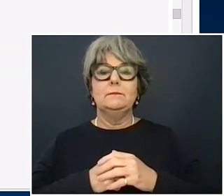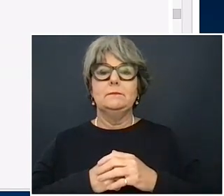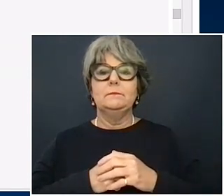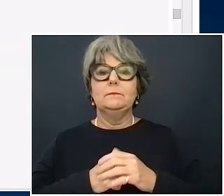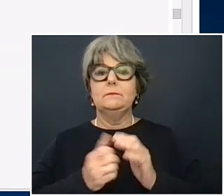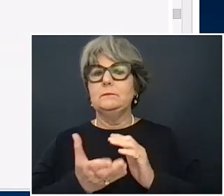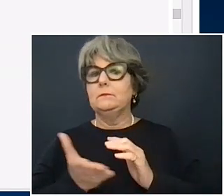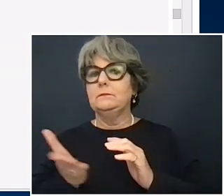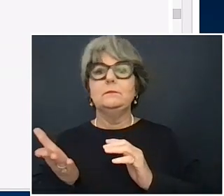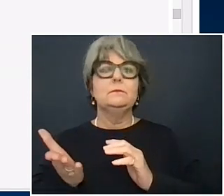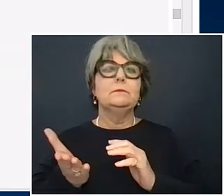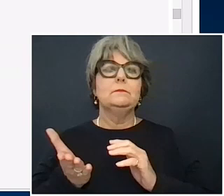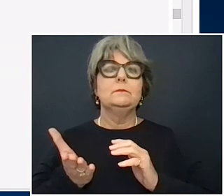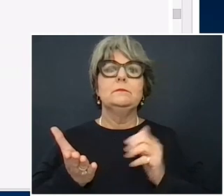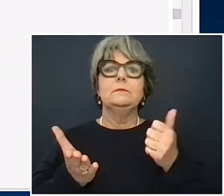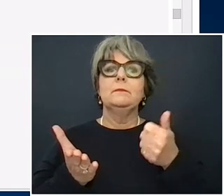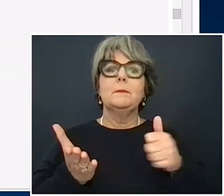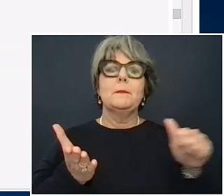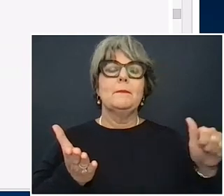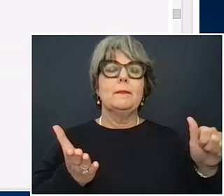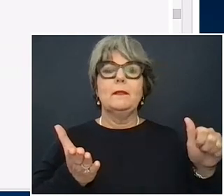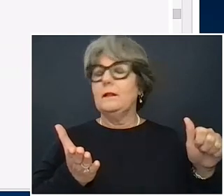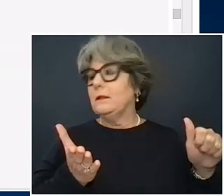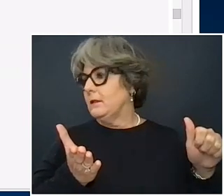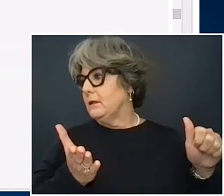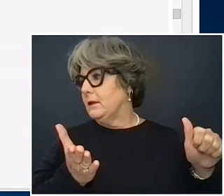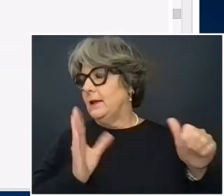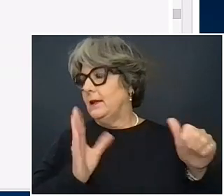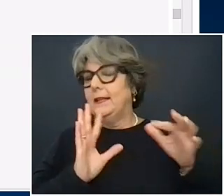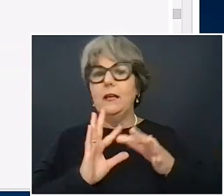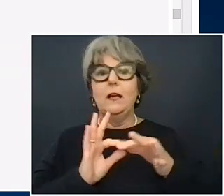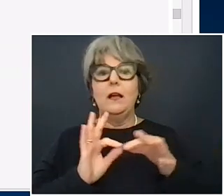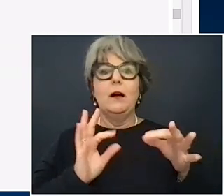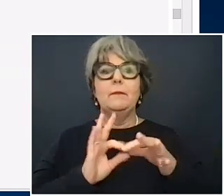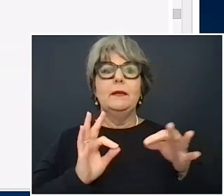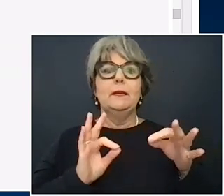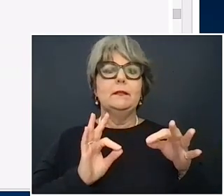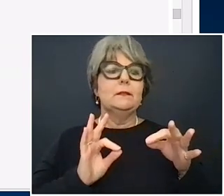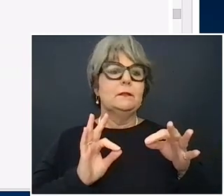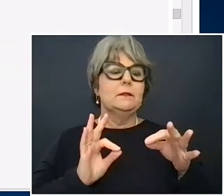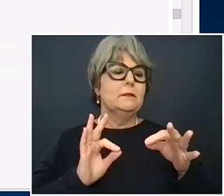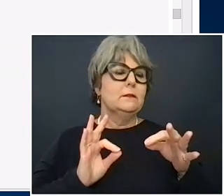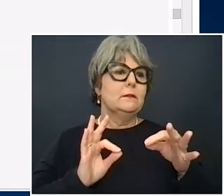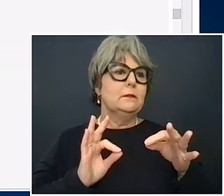Any comments on 602.28 on the change there